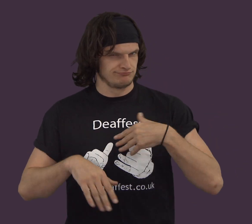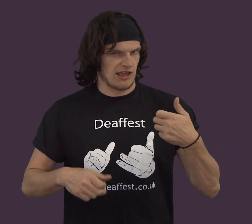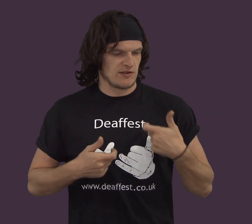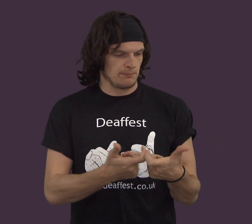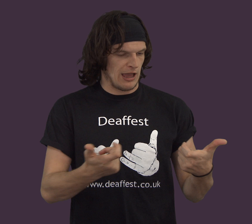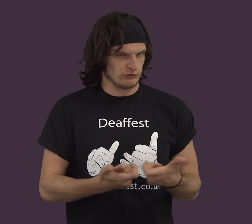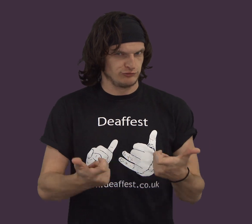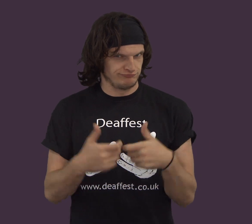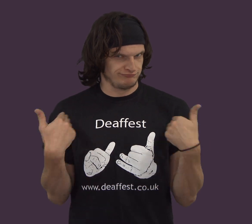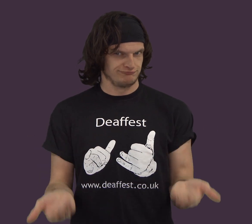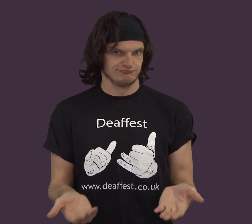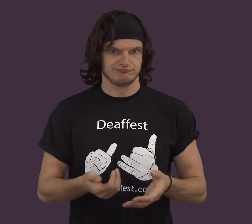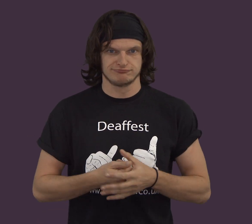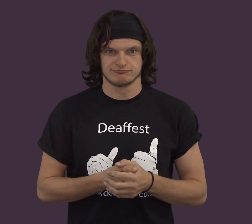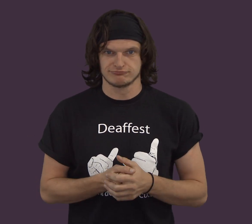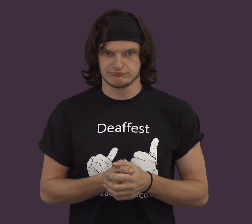then we have a variety of sponsorship packages available.